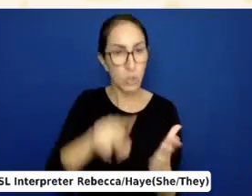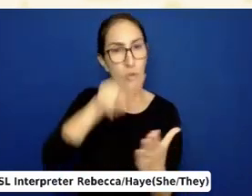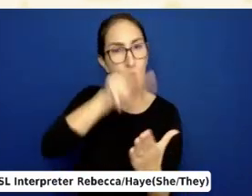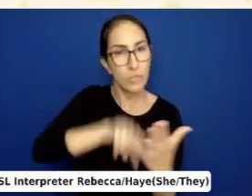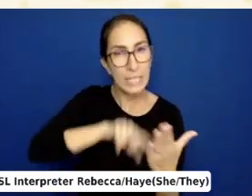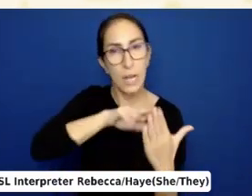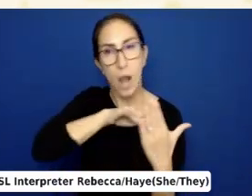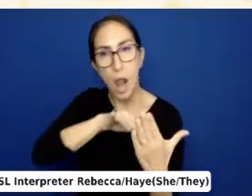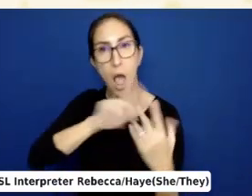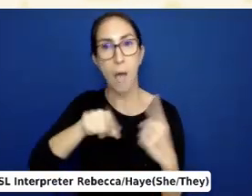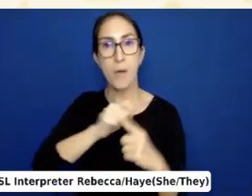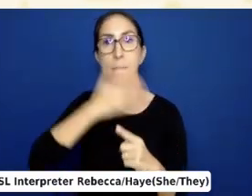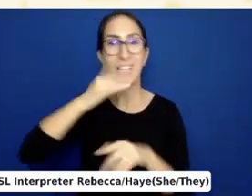as per your country.